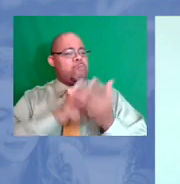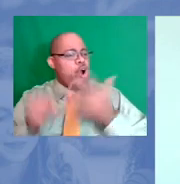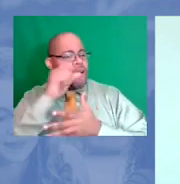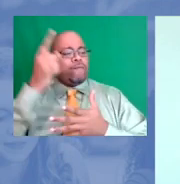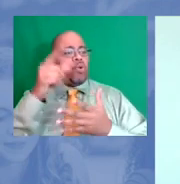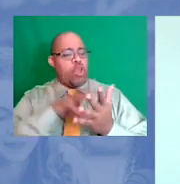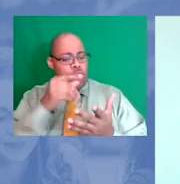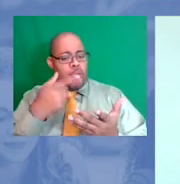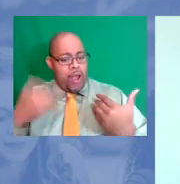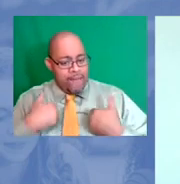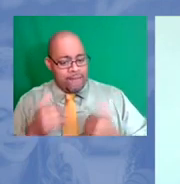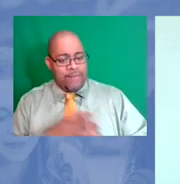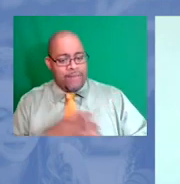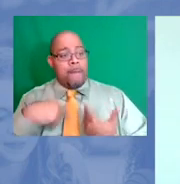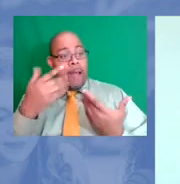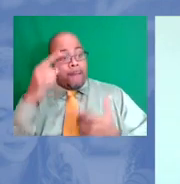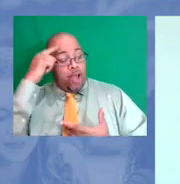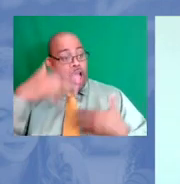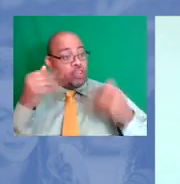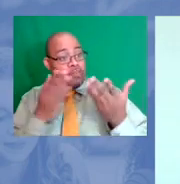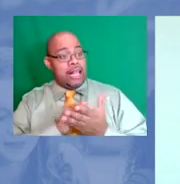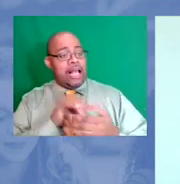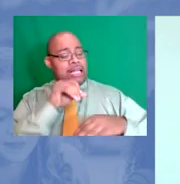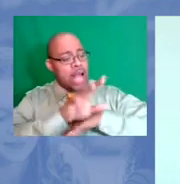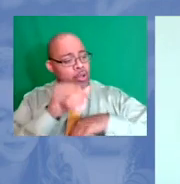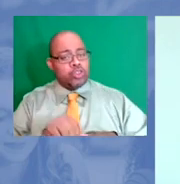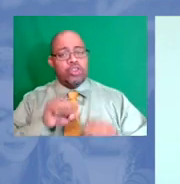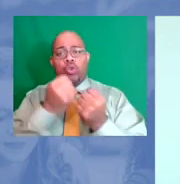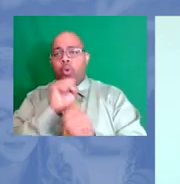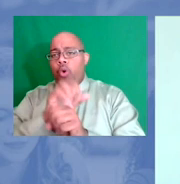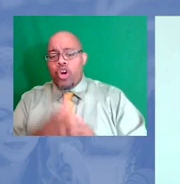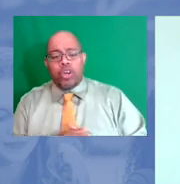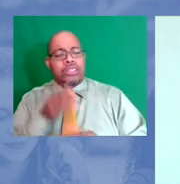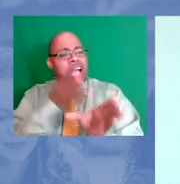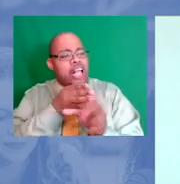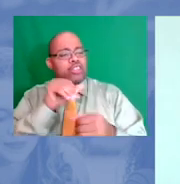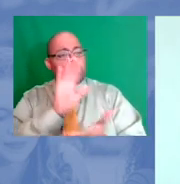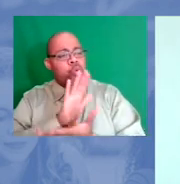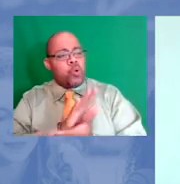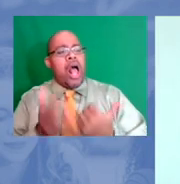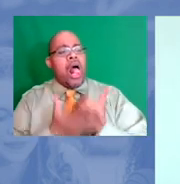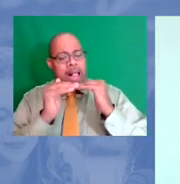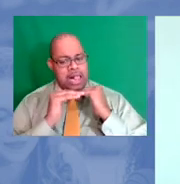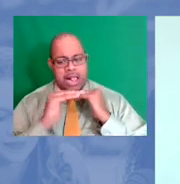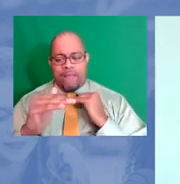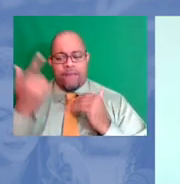PROVIDING MENTAL HEALTH SERVICES LIKE COUNSELORS, SOCIAL WORKERS AND PSYCHOLOGISTS IN SCHOOLS HELP LEVEL THE PLAYING FIELD FOR STUDENTS HELPING THEM WORK THROUGH STRUGGLES THAT CAN